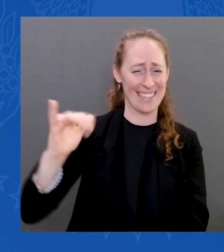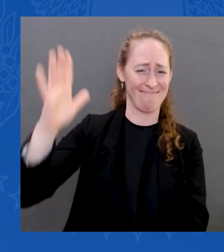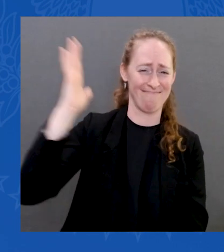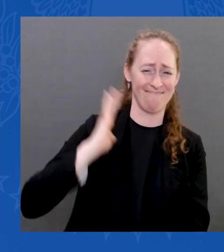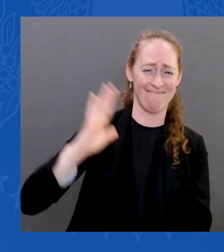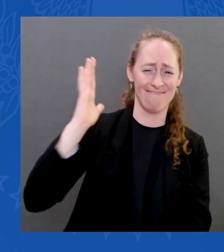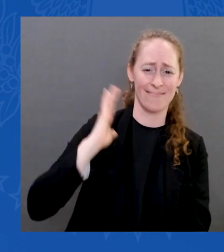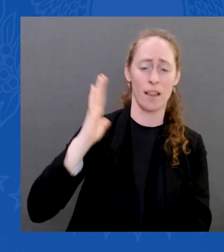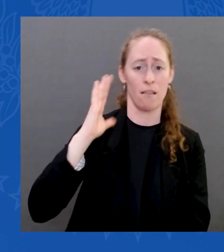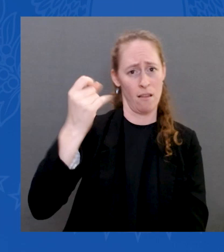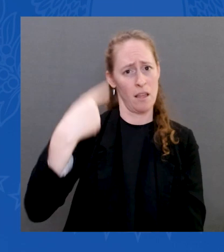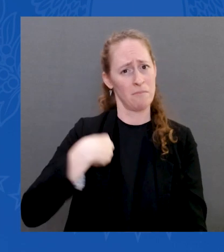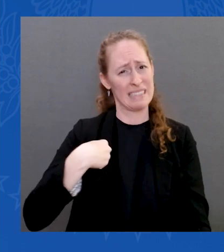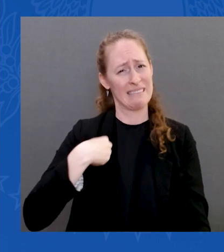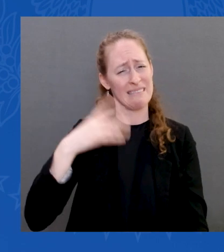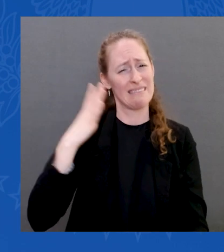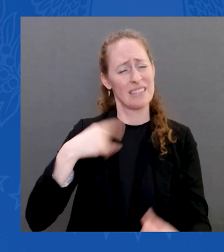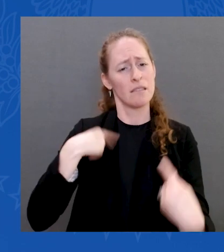talk like this. I stuttered badly.